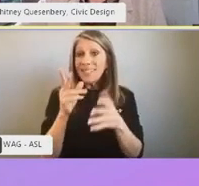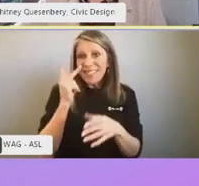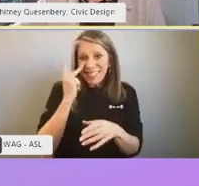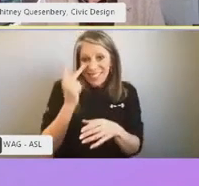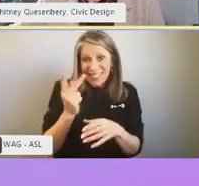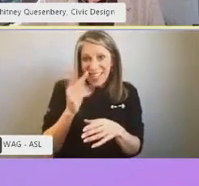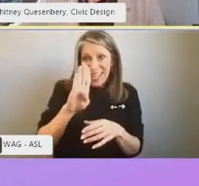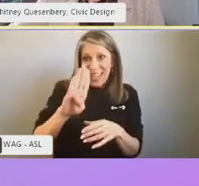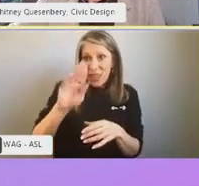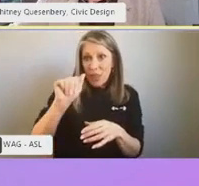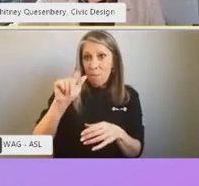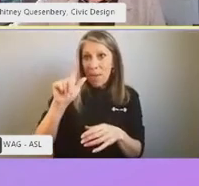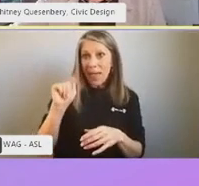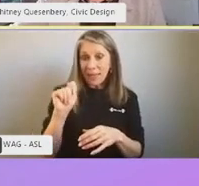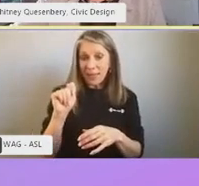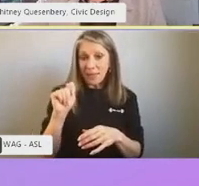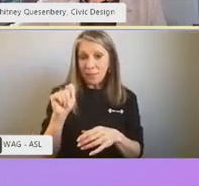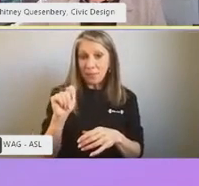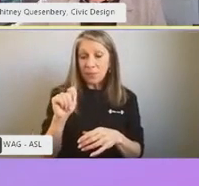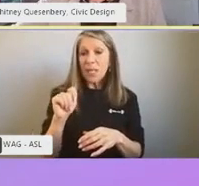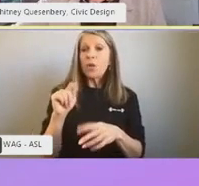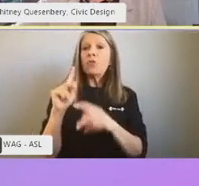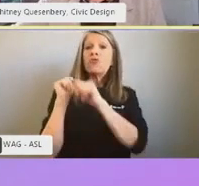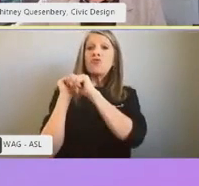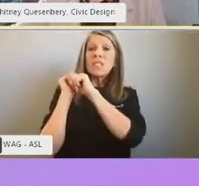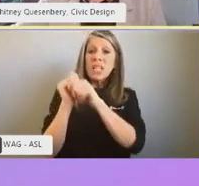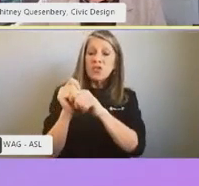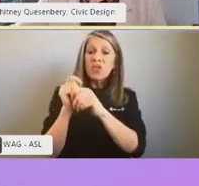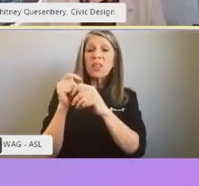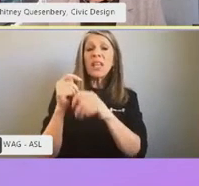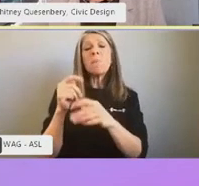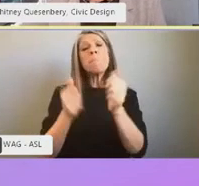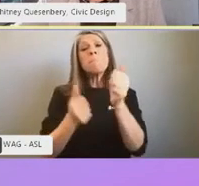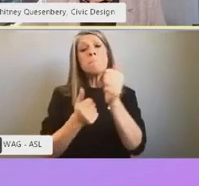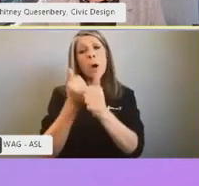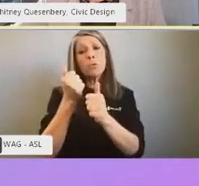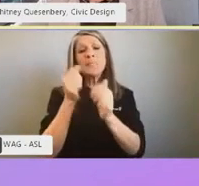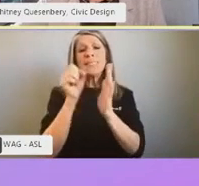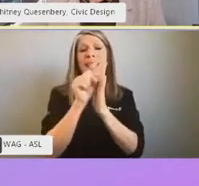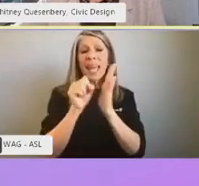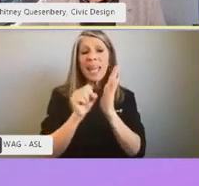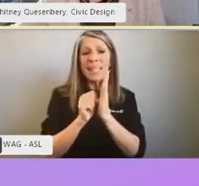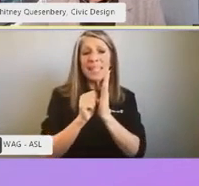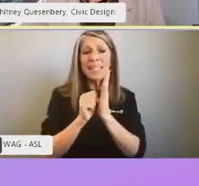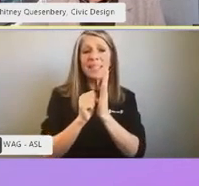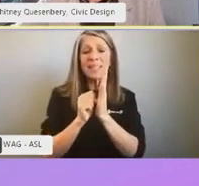many people. For one thing, the best way for you to plan how to vote is to get to see your ballot. The other is